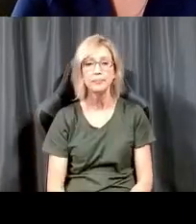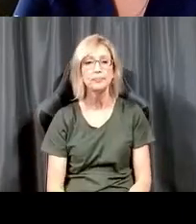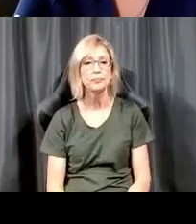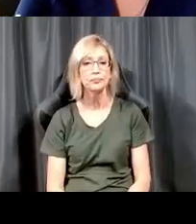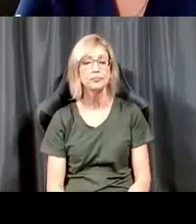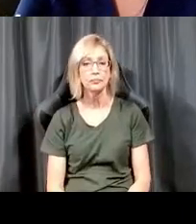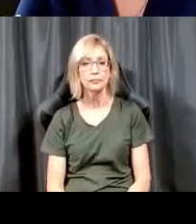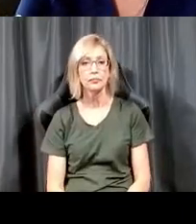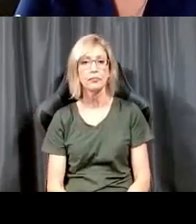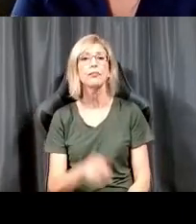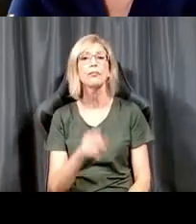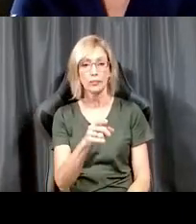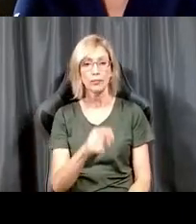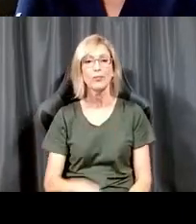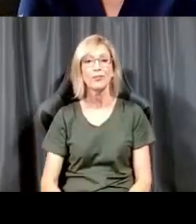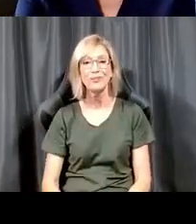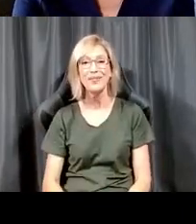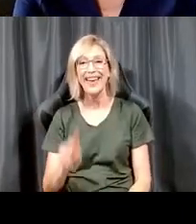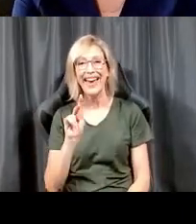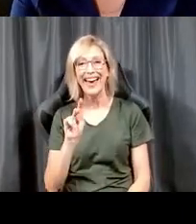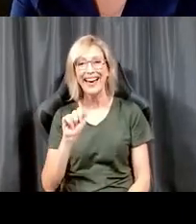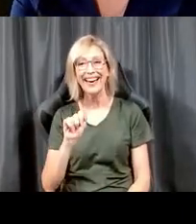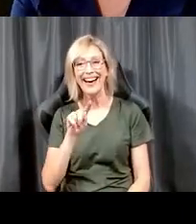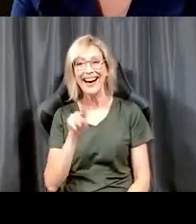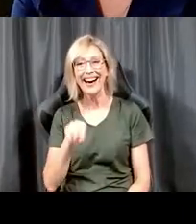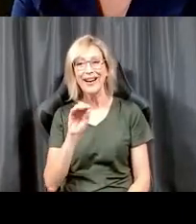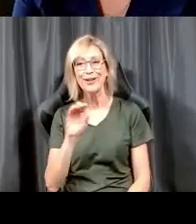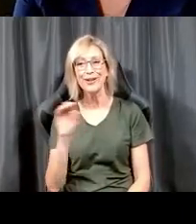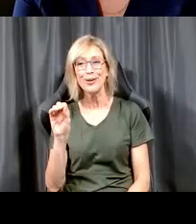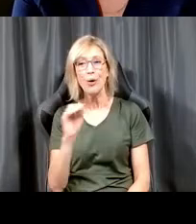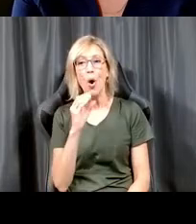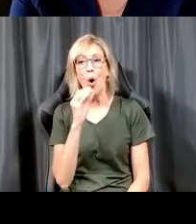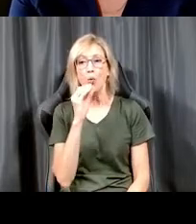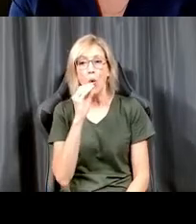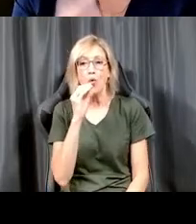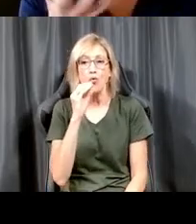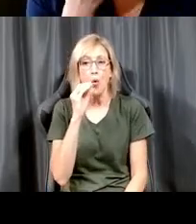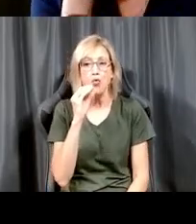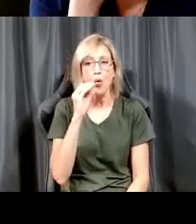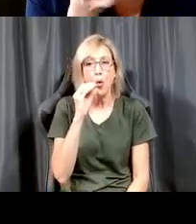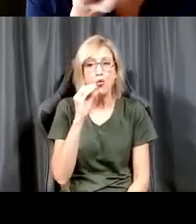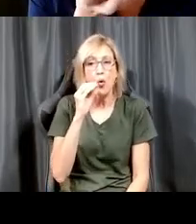Then middle, bunch of Ka zoos, more of that blowing. And the thing with the kazoo,